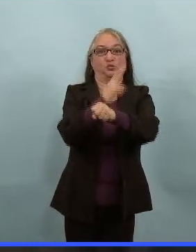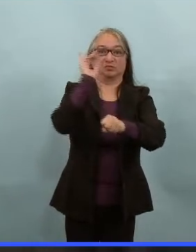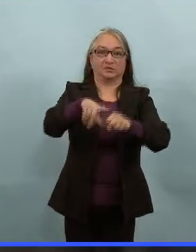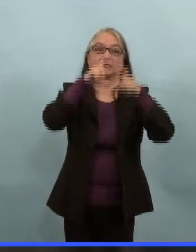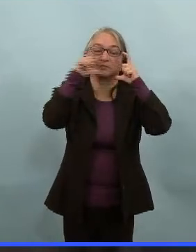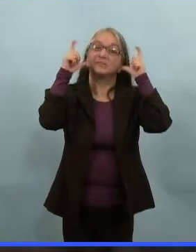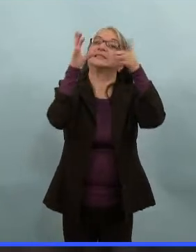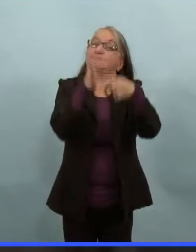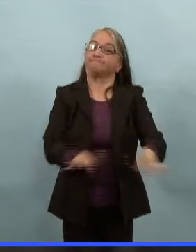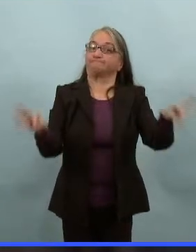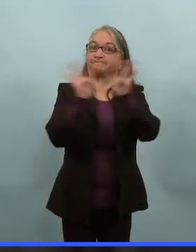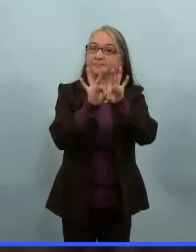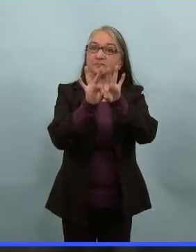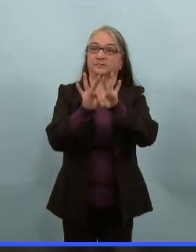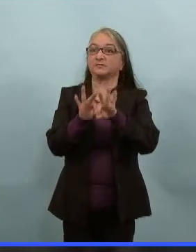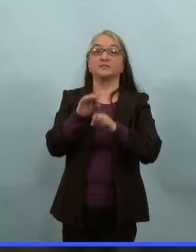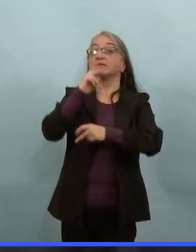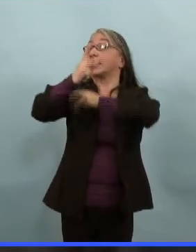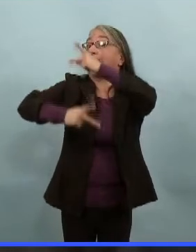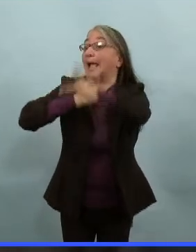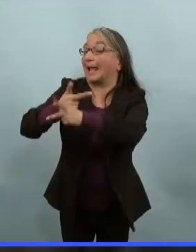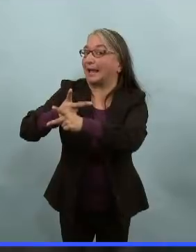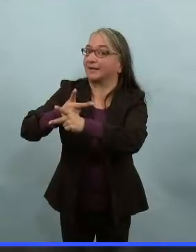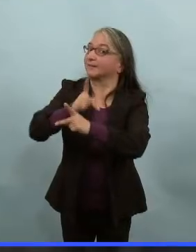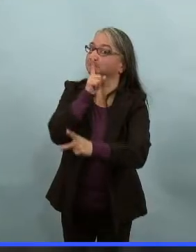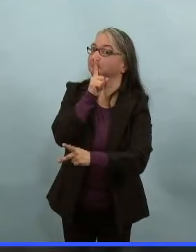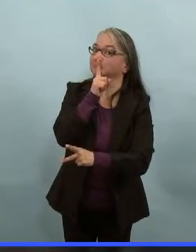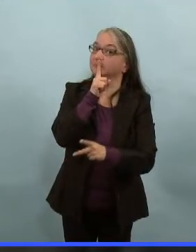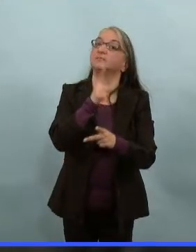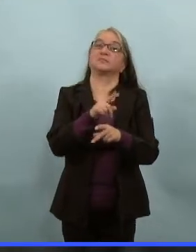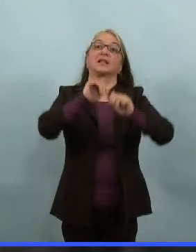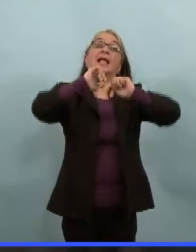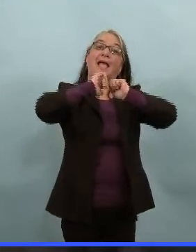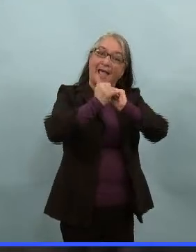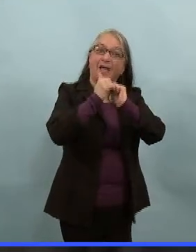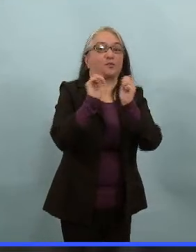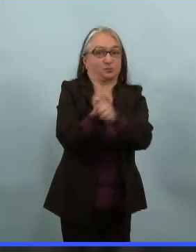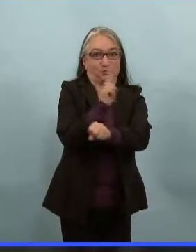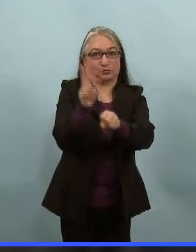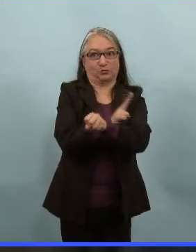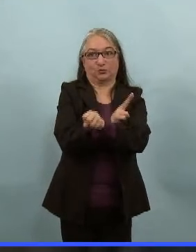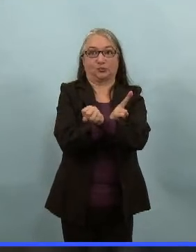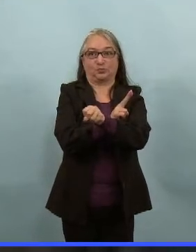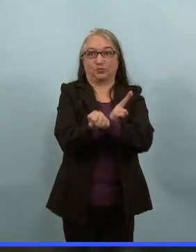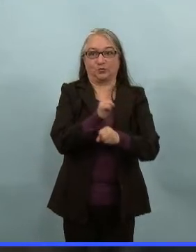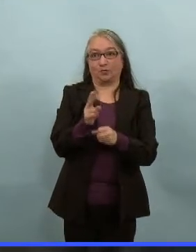should be the emphasis again there's no one silver bullet in this pandemic we talked about all the